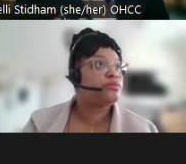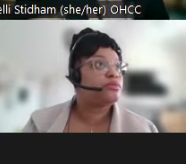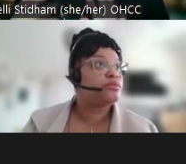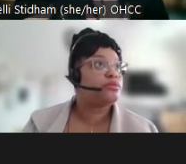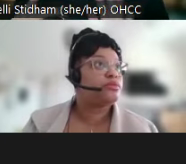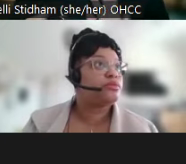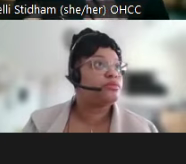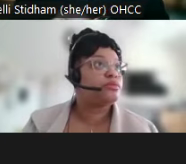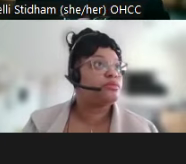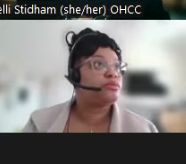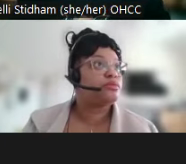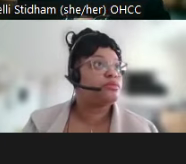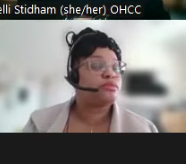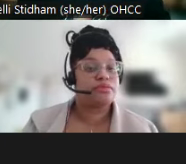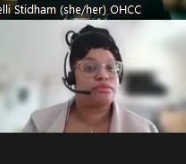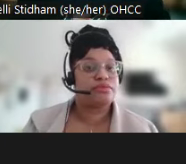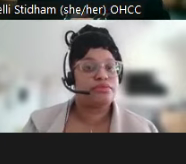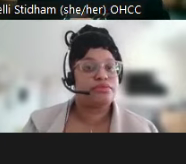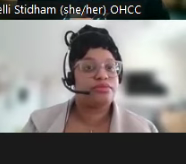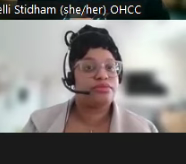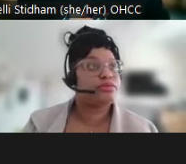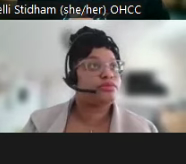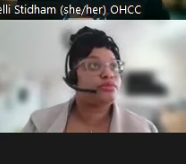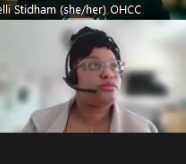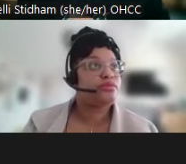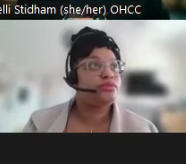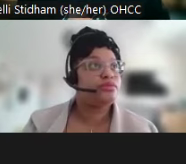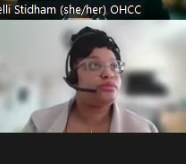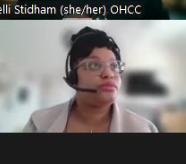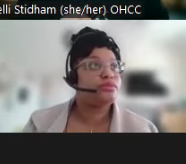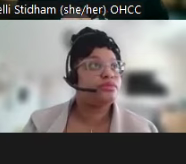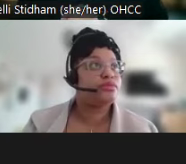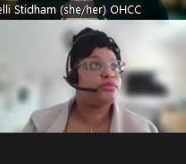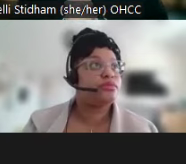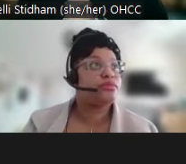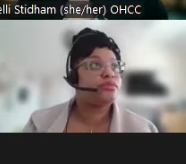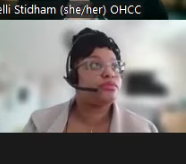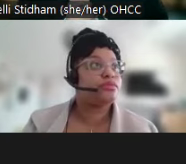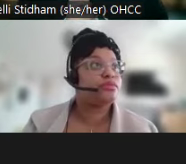things are that are um interest of of